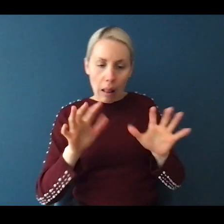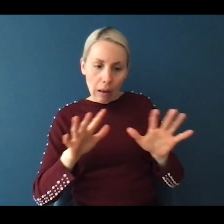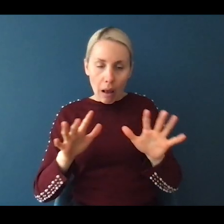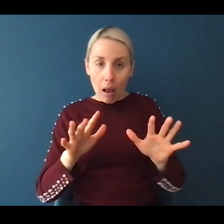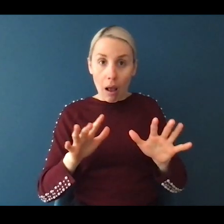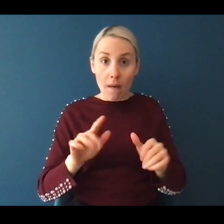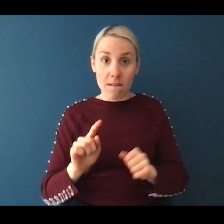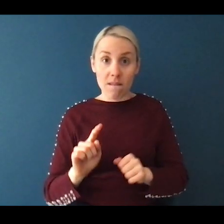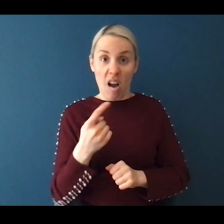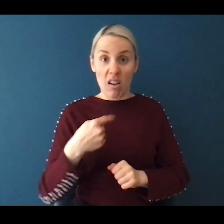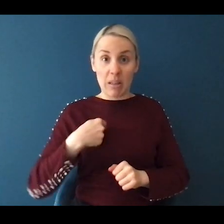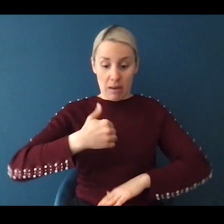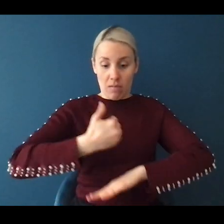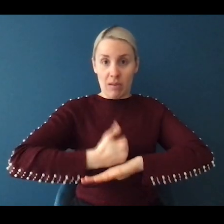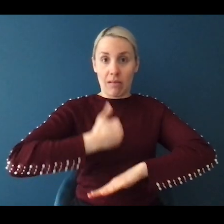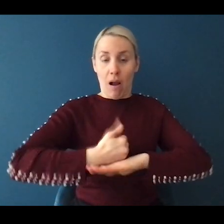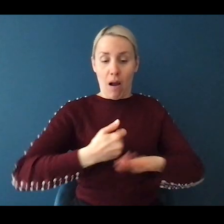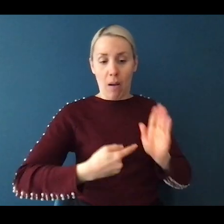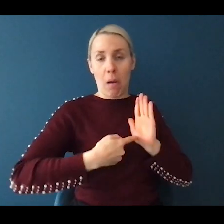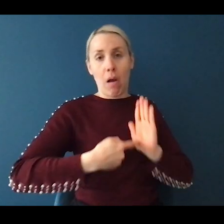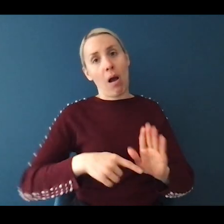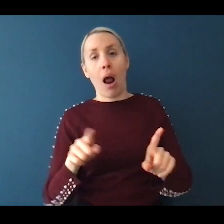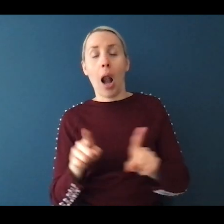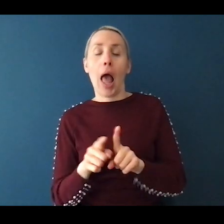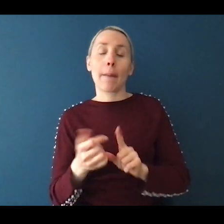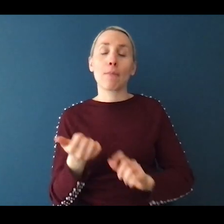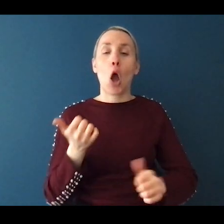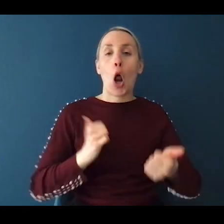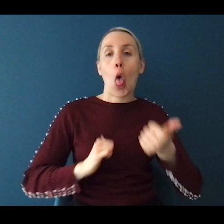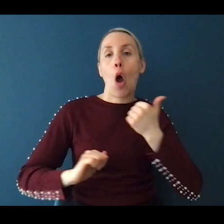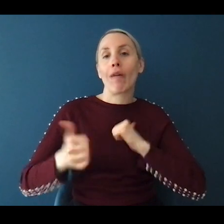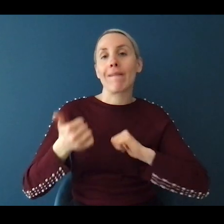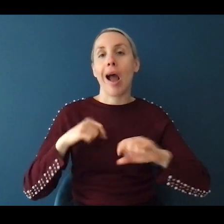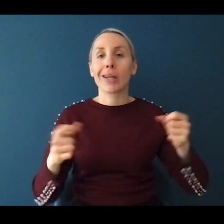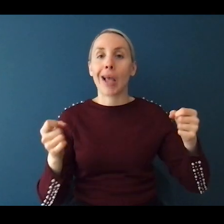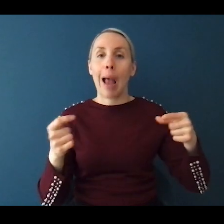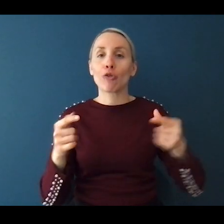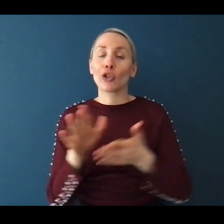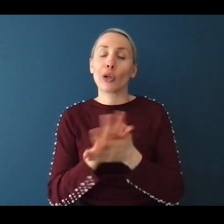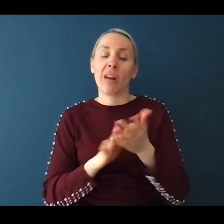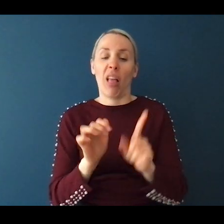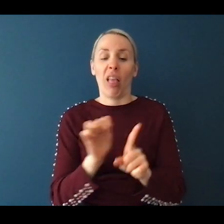just that as she said a glorified caption but then it became something else like something